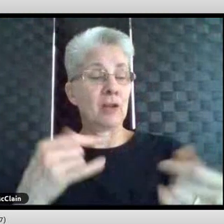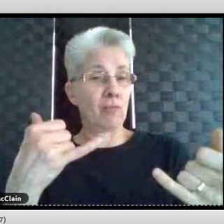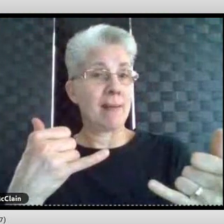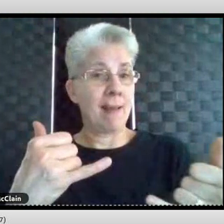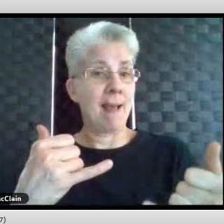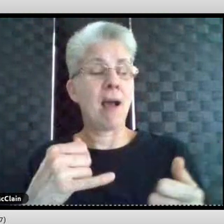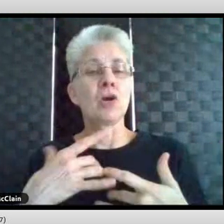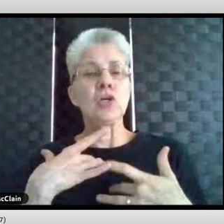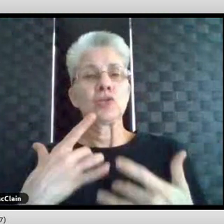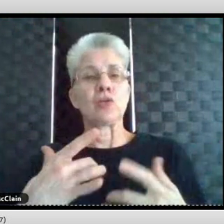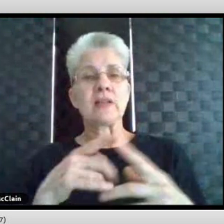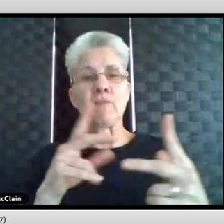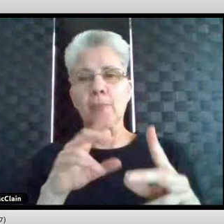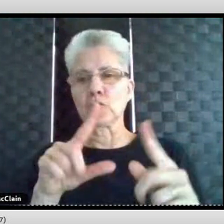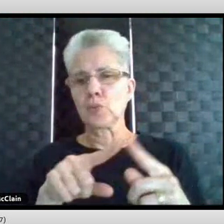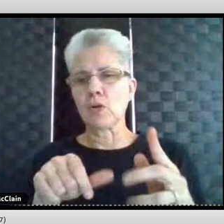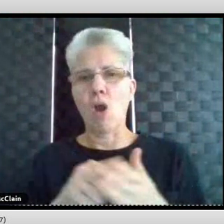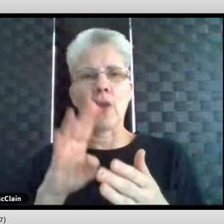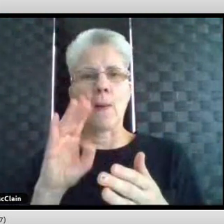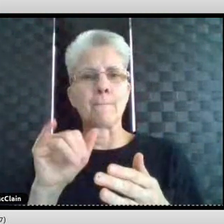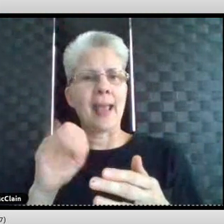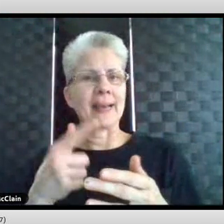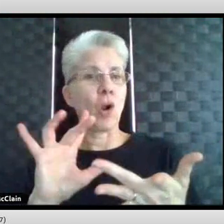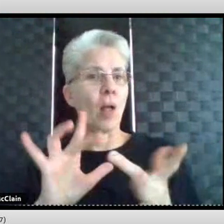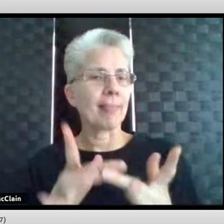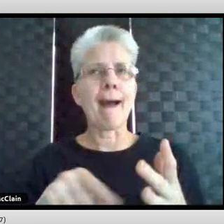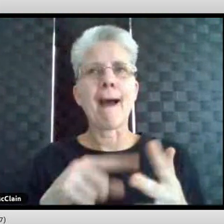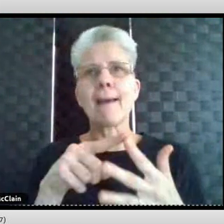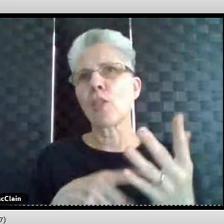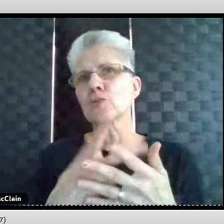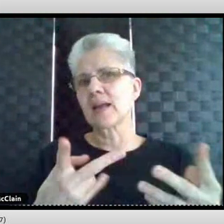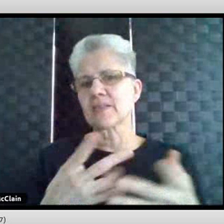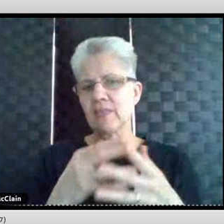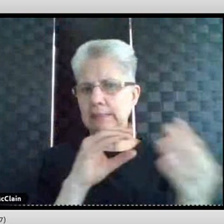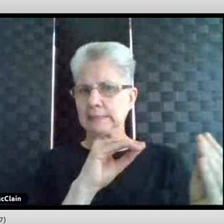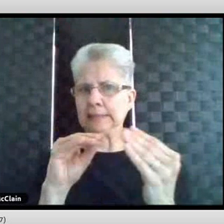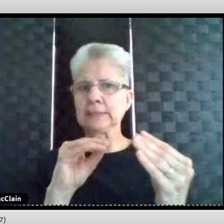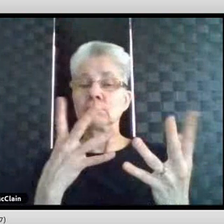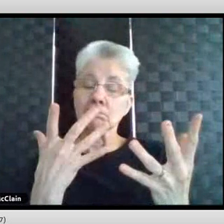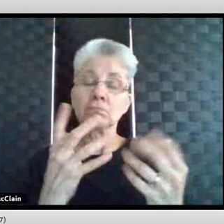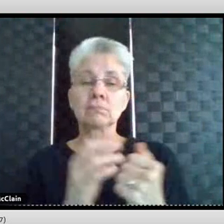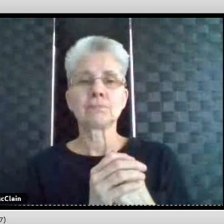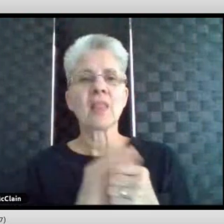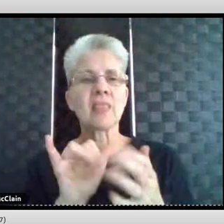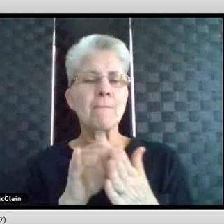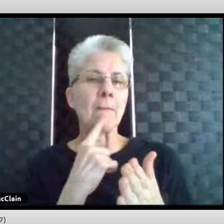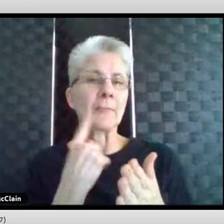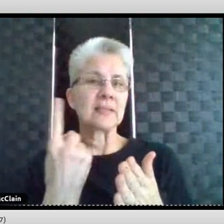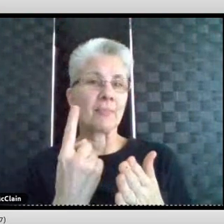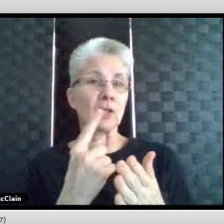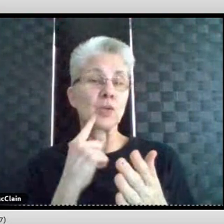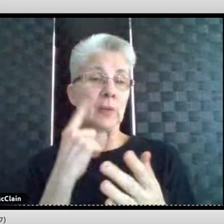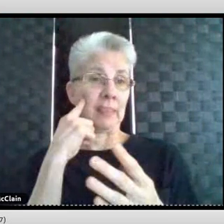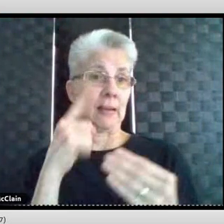the trends of people doing all their banking online, of all those kinds of things. So that might be something you could think about.